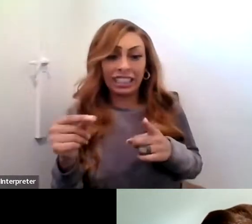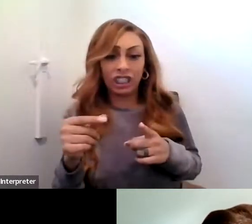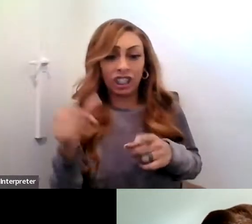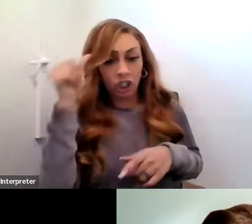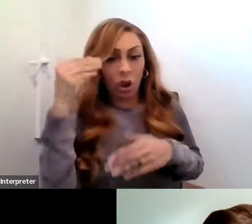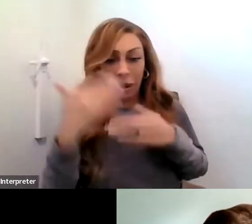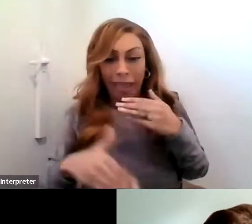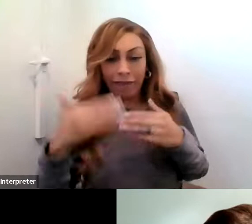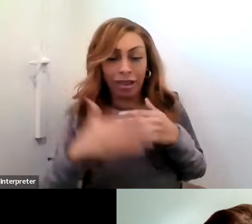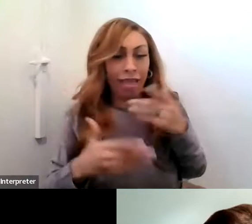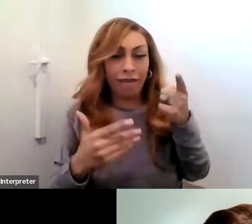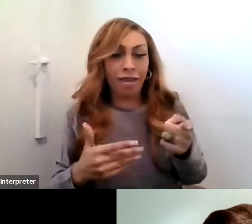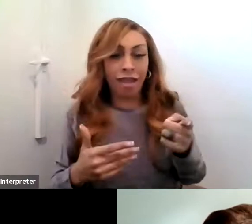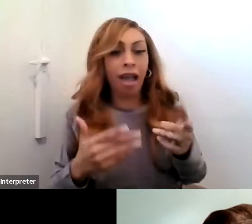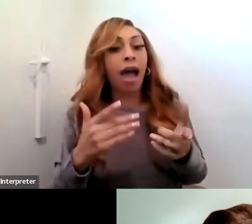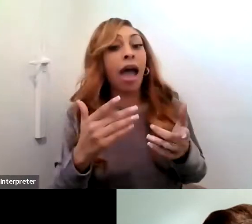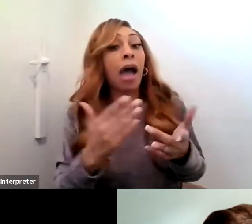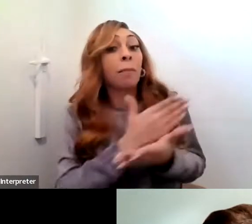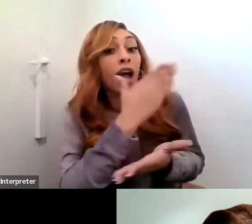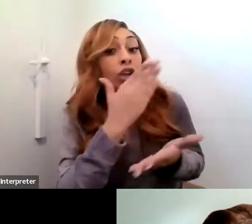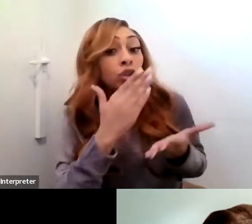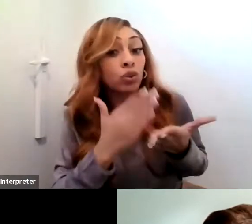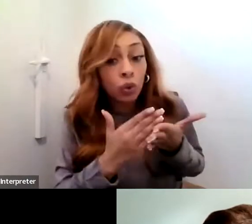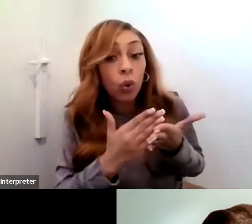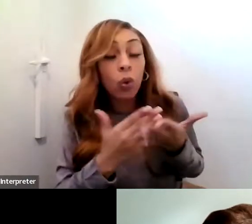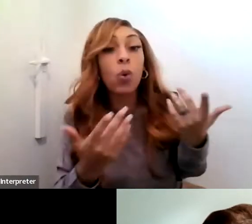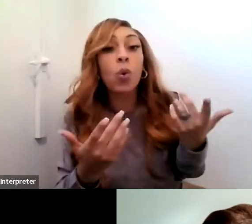so it's about making sure that we are finding ways